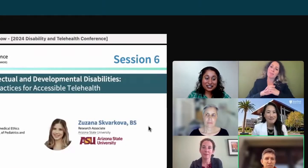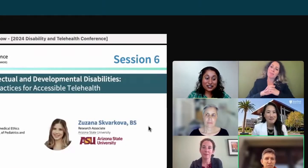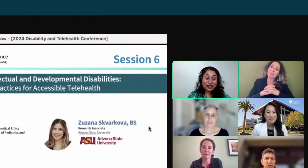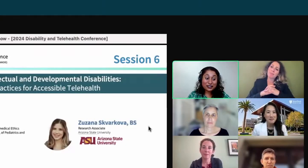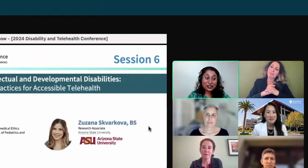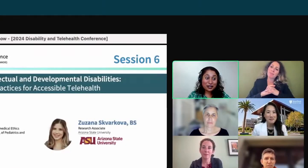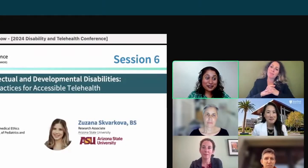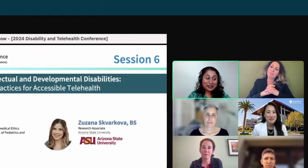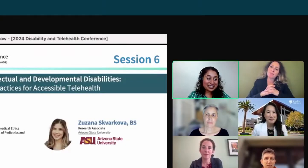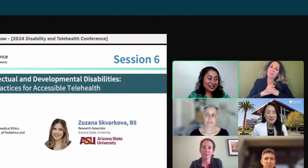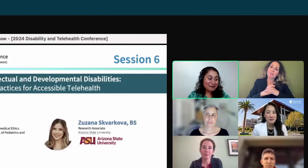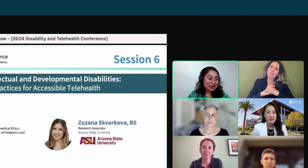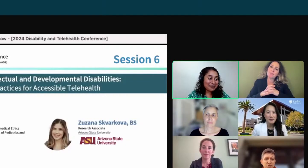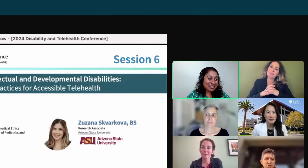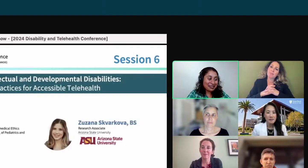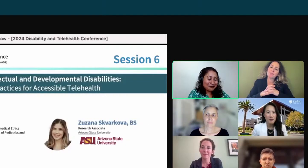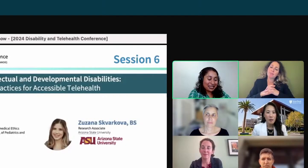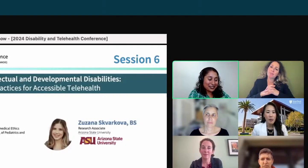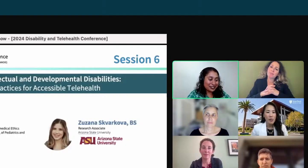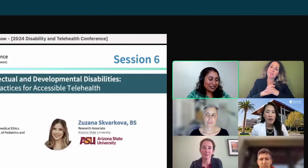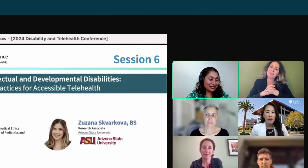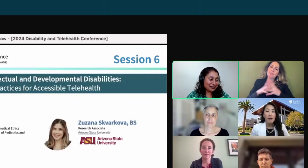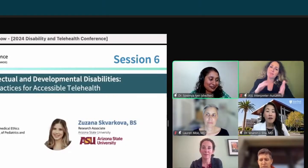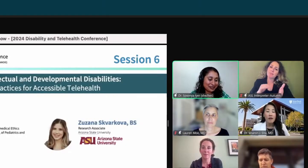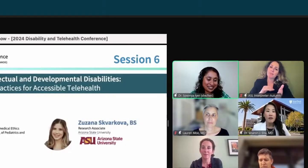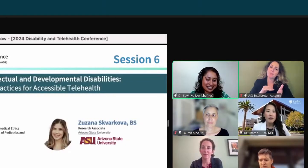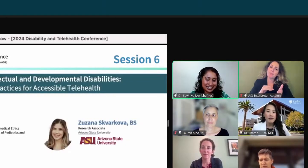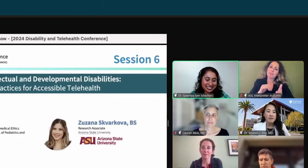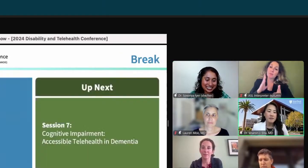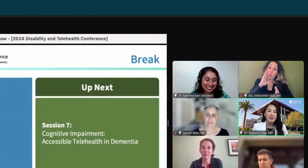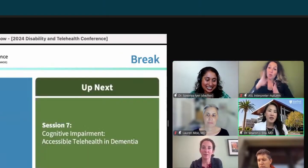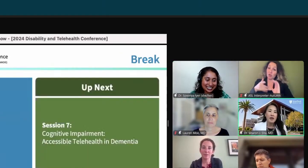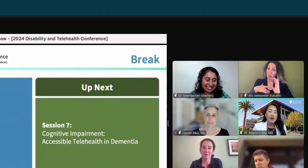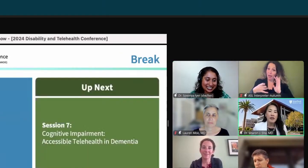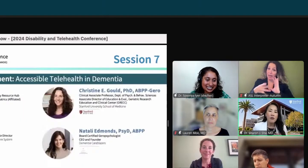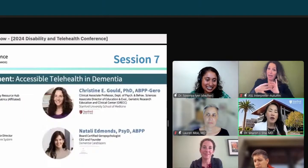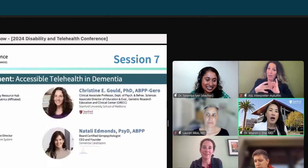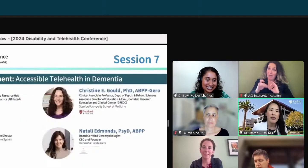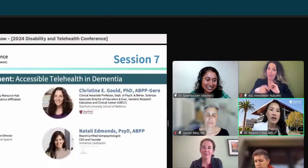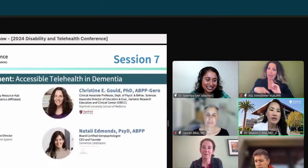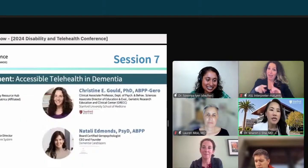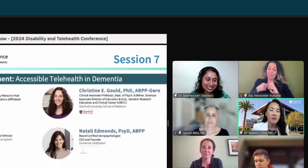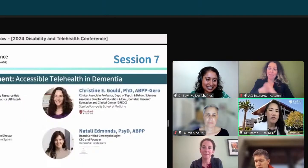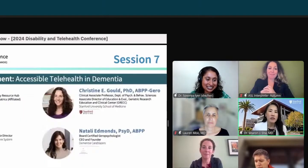Sowmya Iyer: Sure, Dr Sha, would you like to comment on that, and then we actually got two other questions. >> Sharon Sha: Yeah, we highlighted some of this